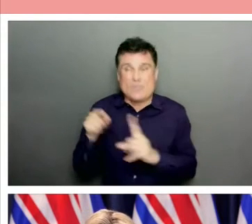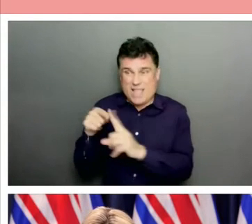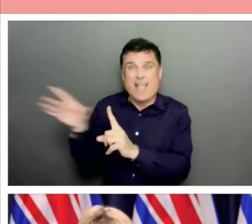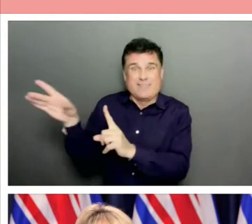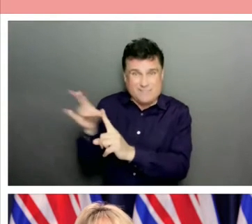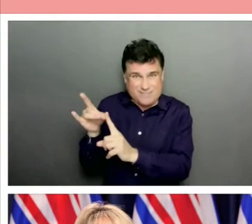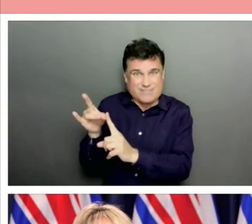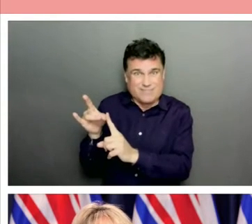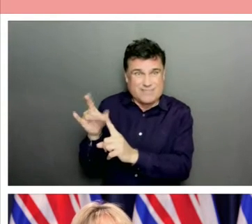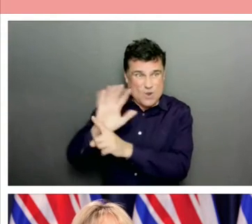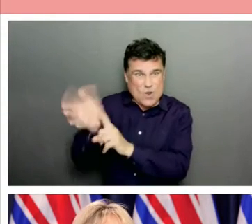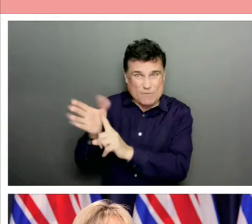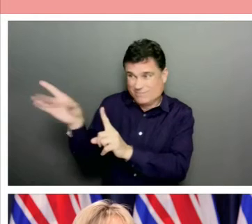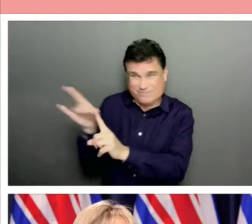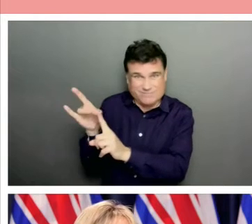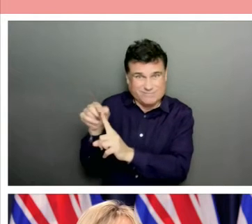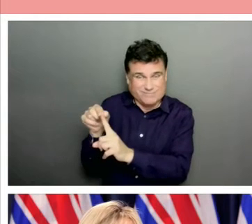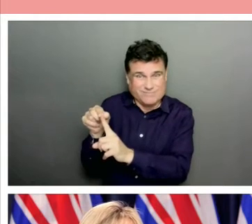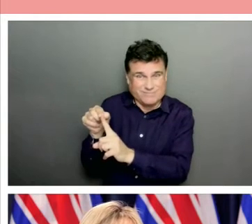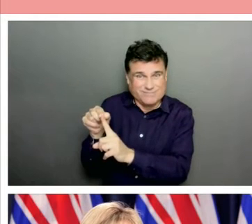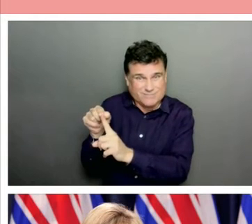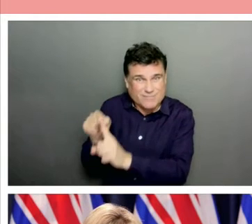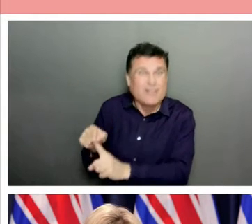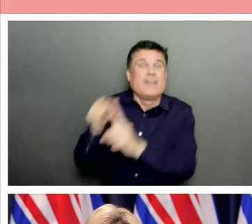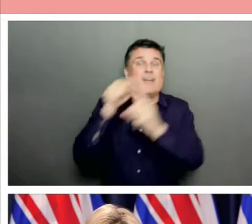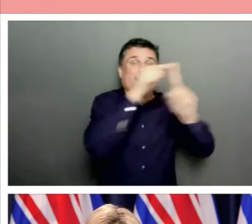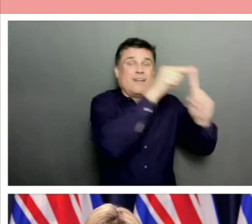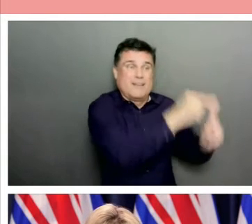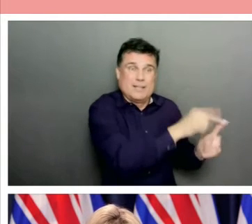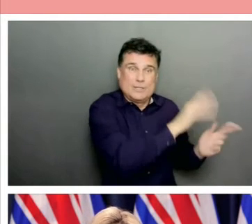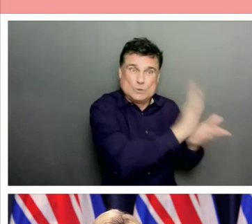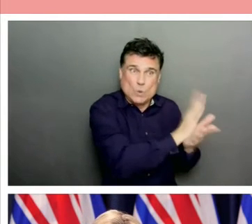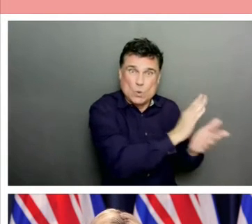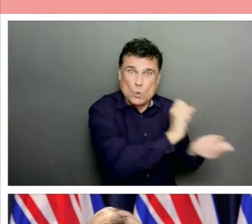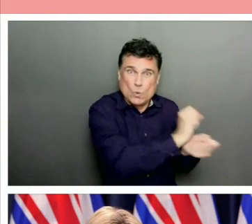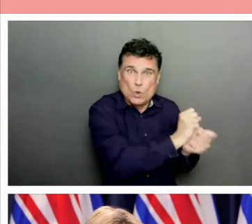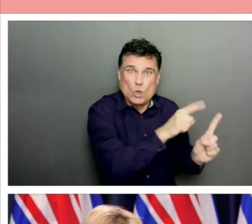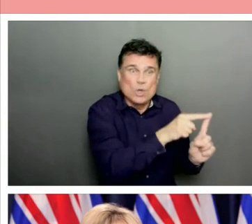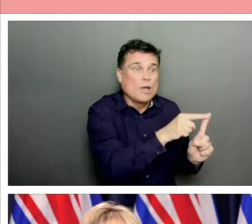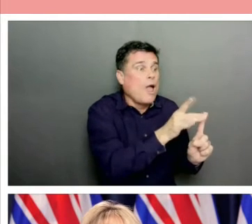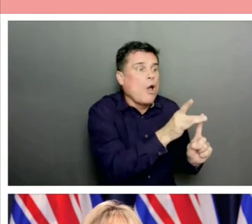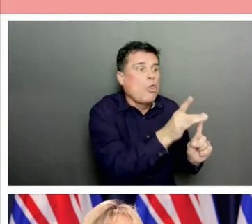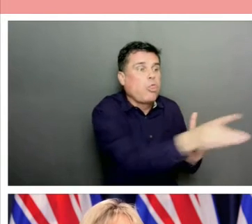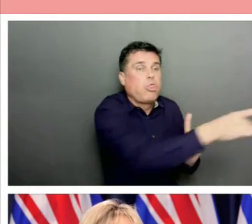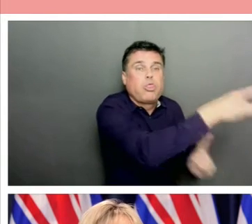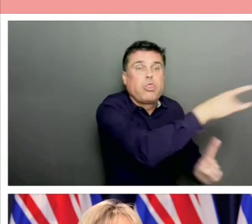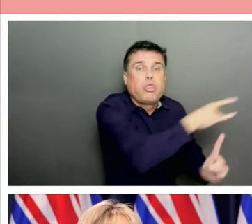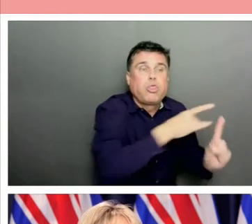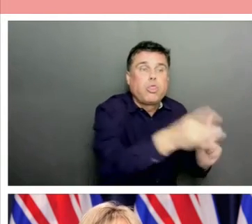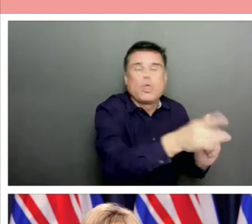events involve staff members to each other. As we know, adults are more likely to